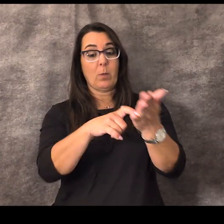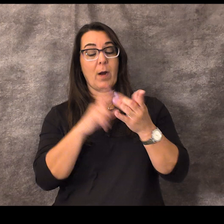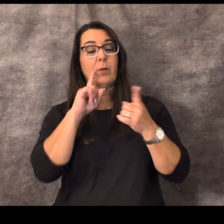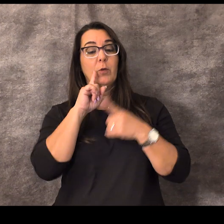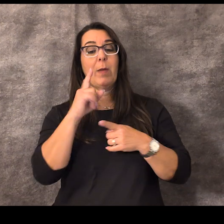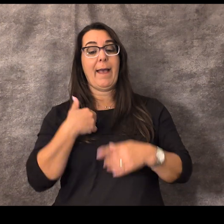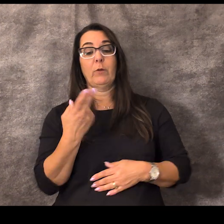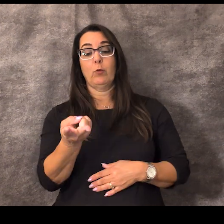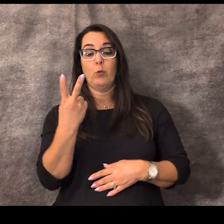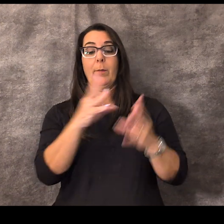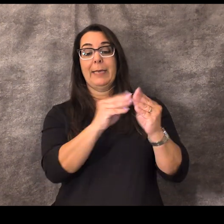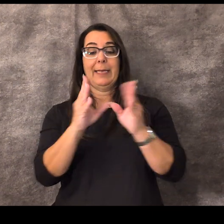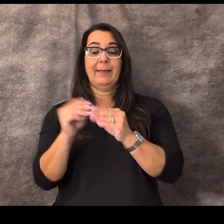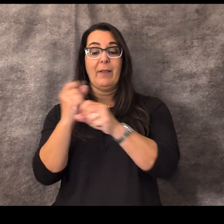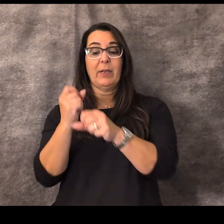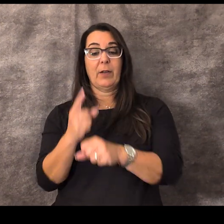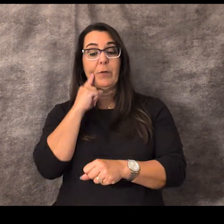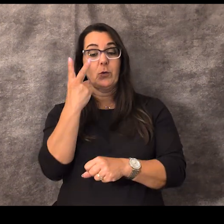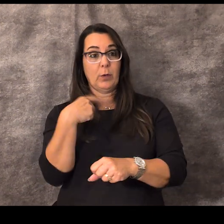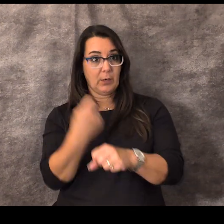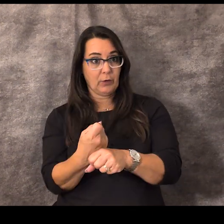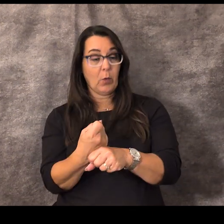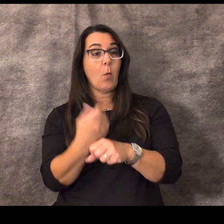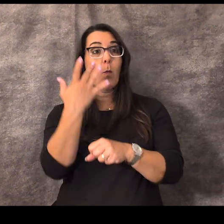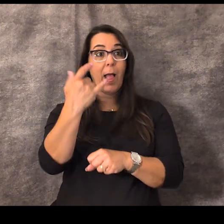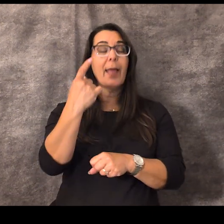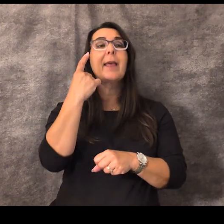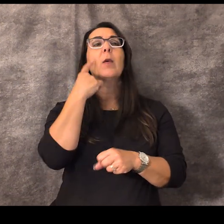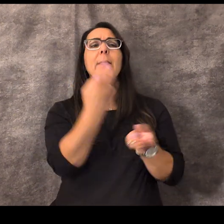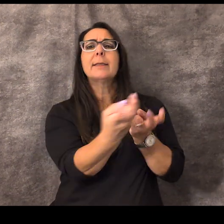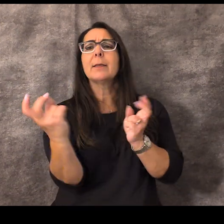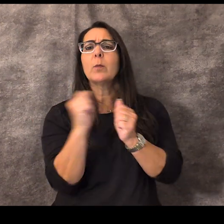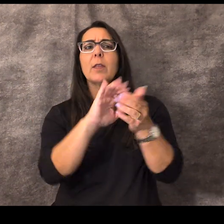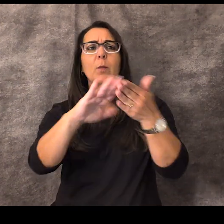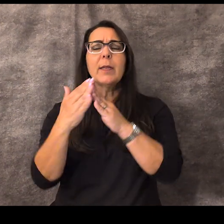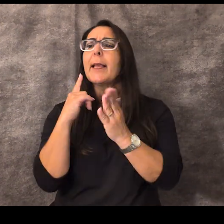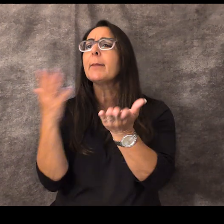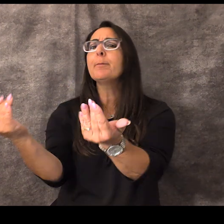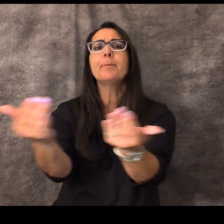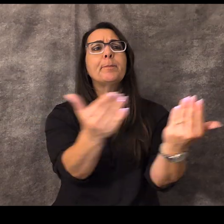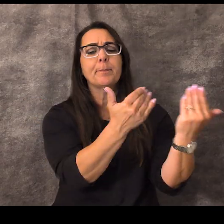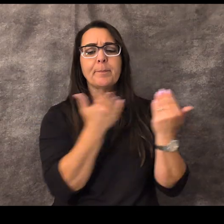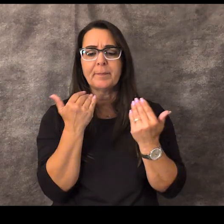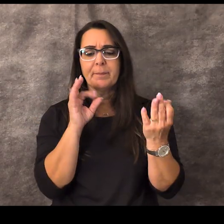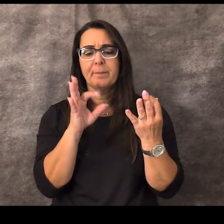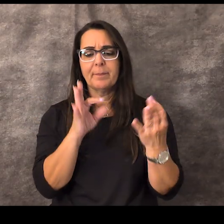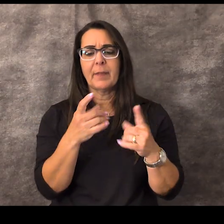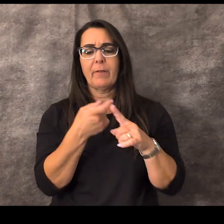annually for the next two years to gather input from the community about what barriers they're seeing, to access these programs.